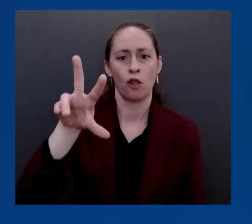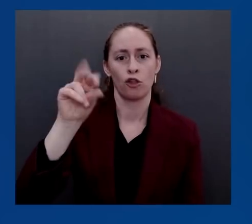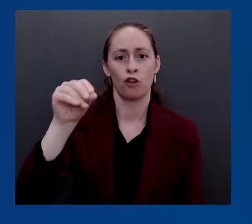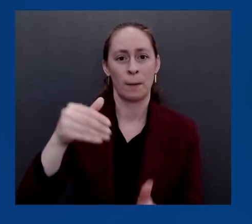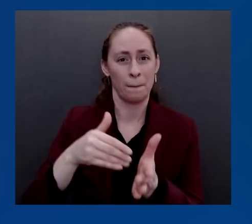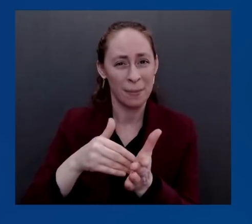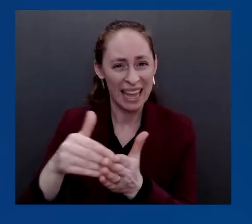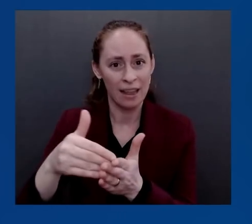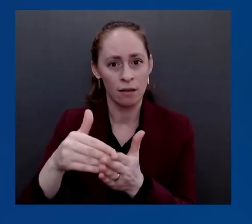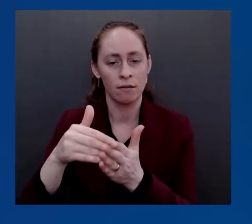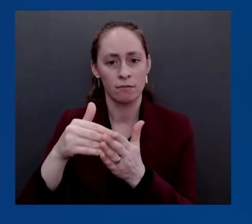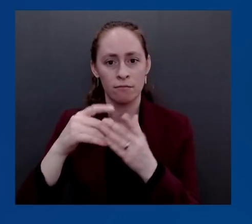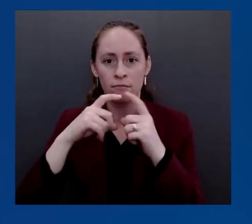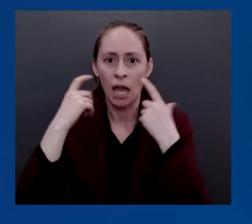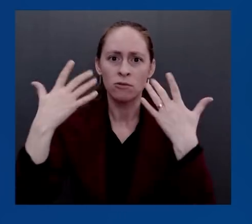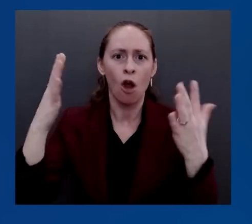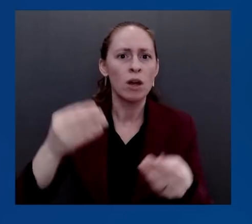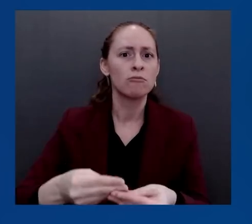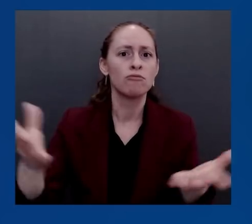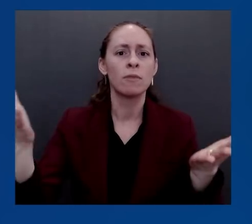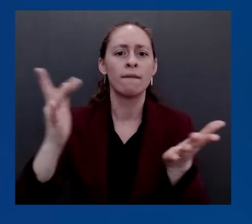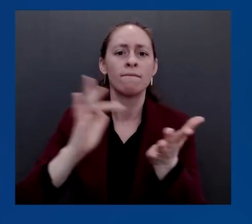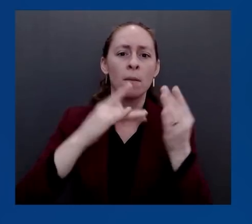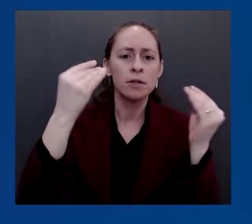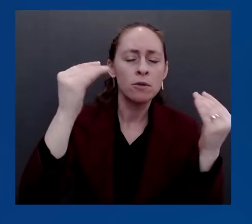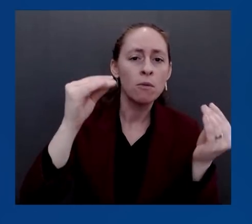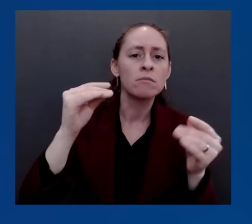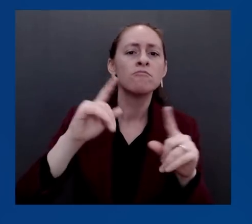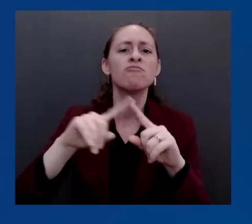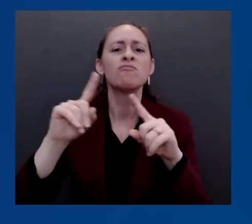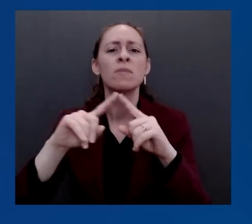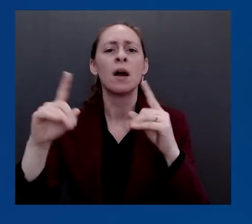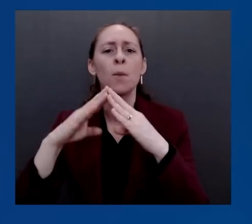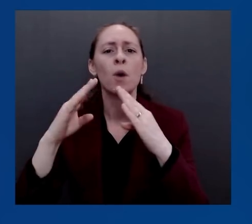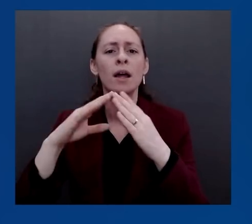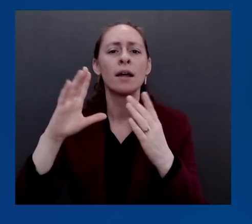to deliver high-quality masks around the country. And that process will continue.